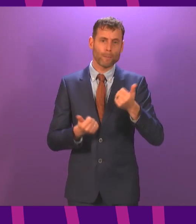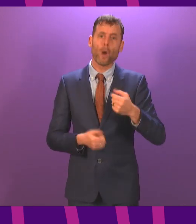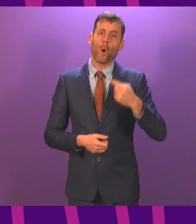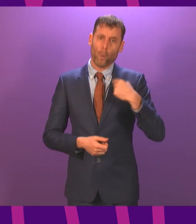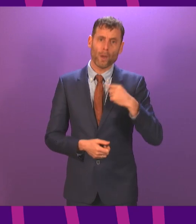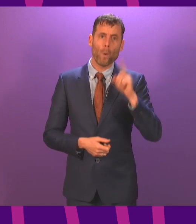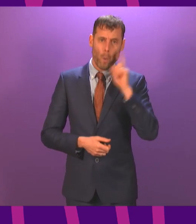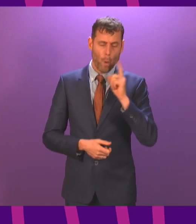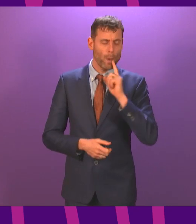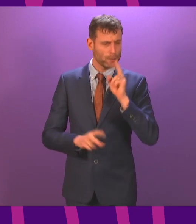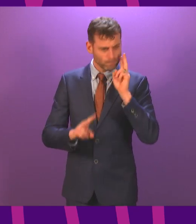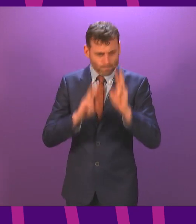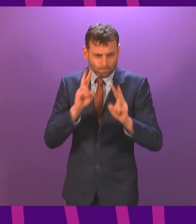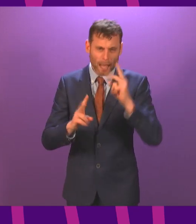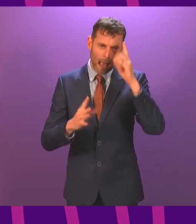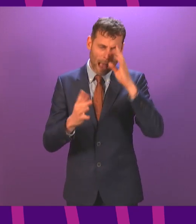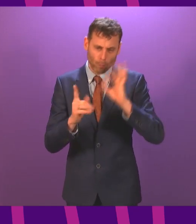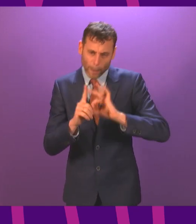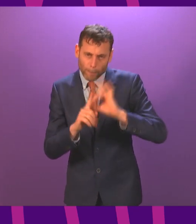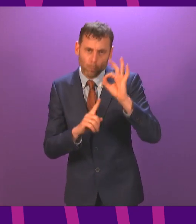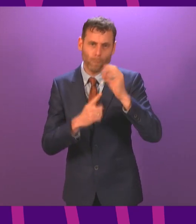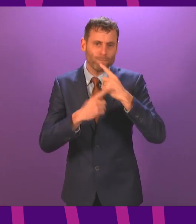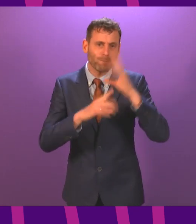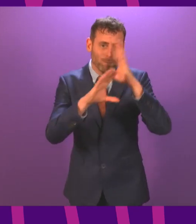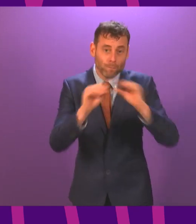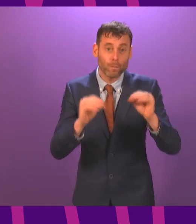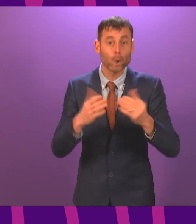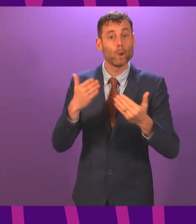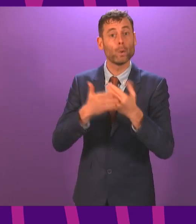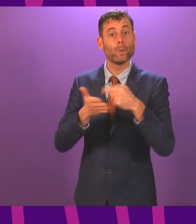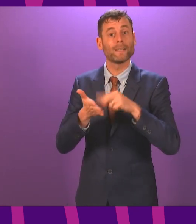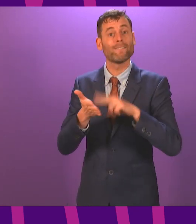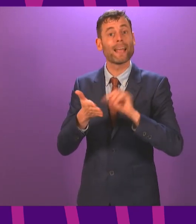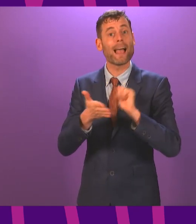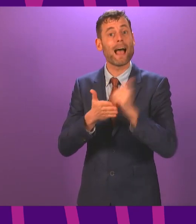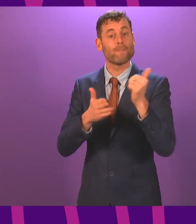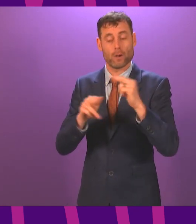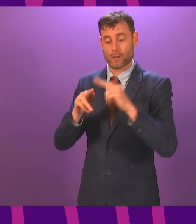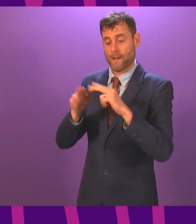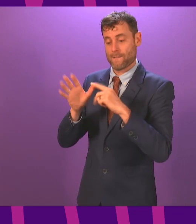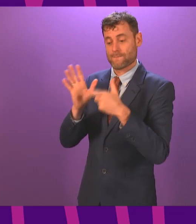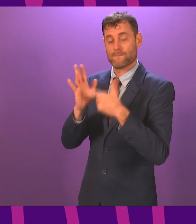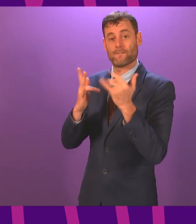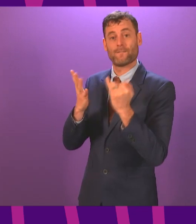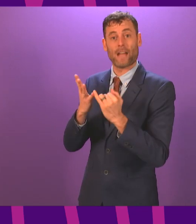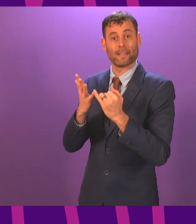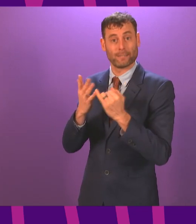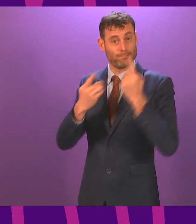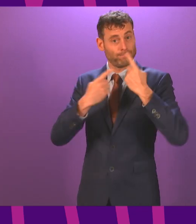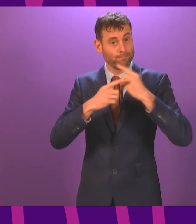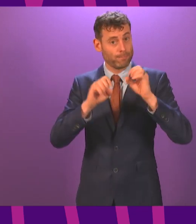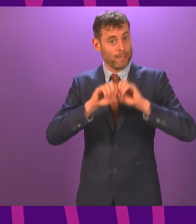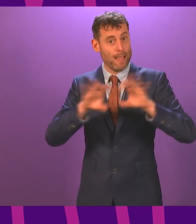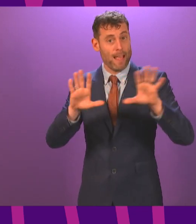television in recent days—I am sure that that does not include many members—will have seen a new advert for the FACTS campaign. Perhaps I would say this, but it is very good